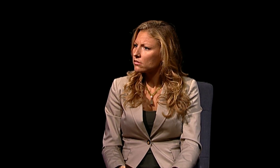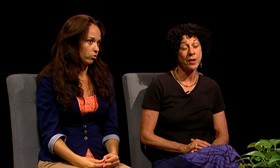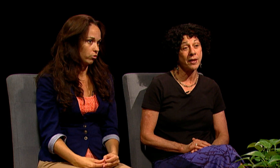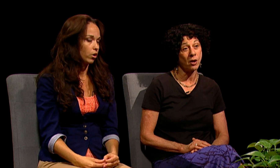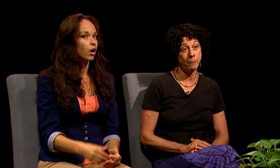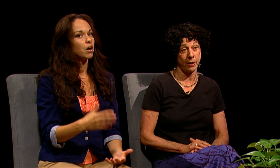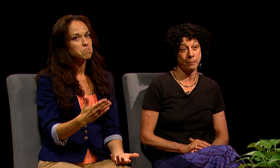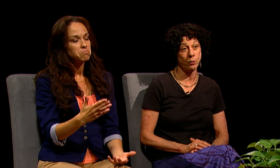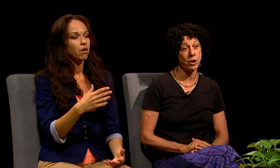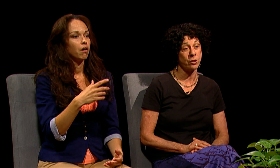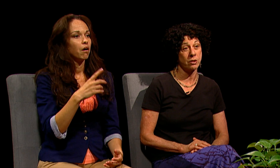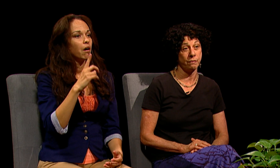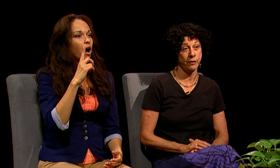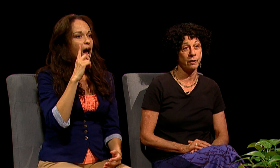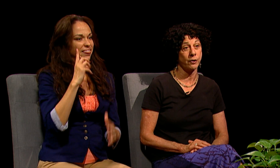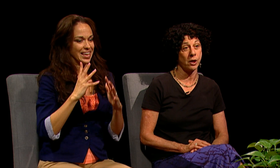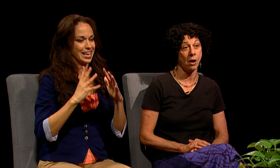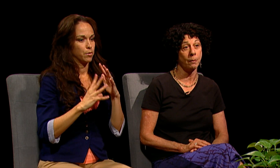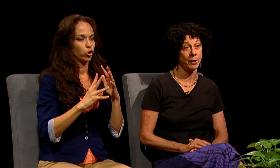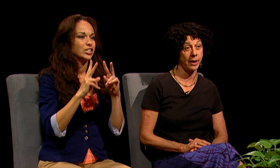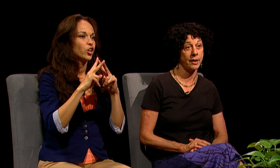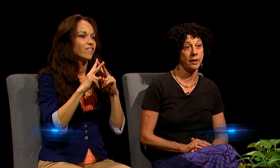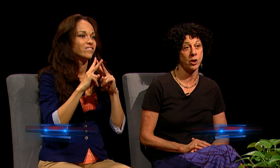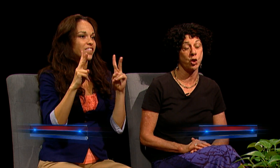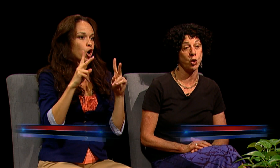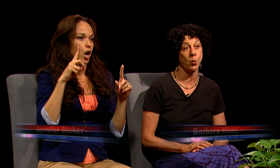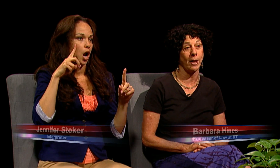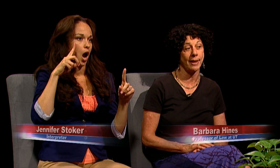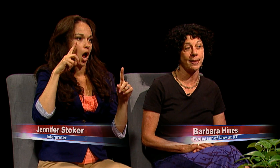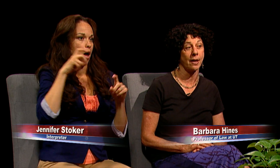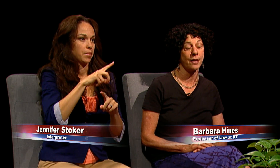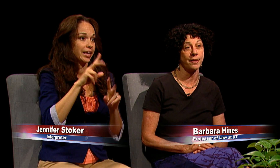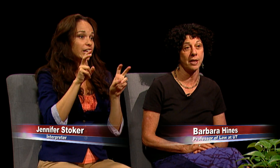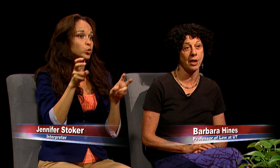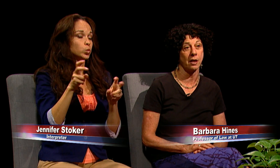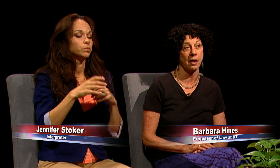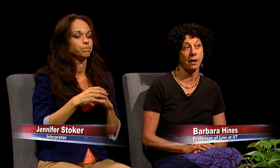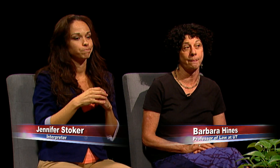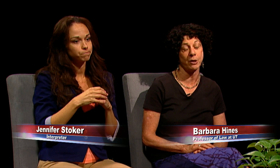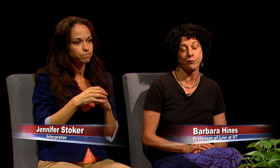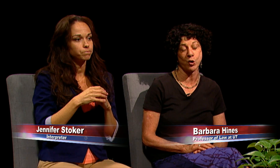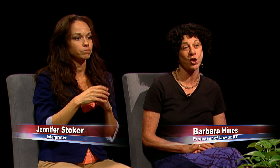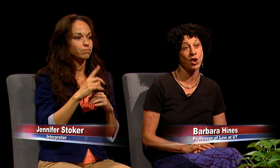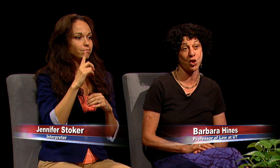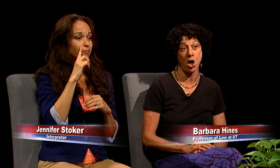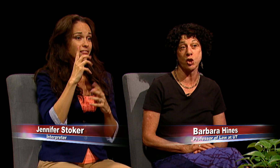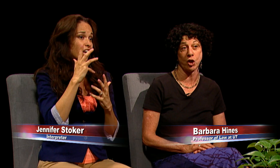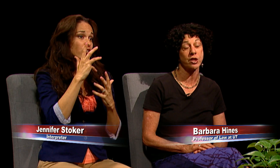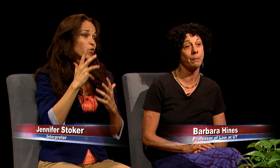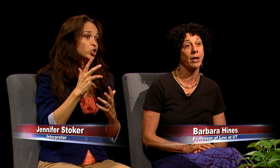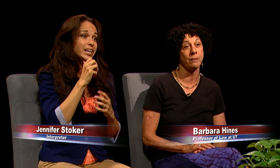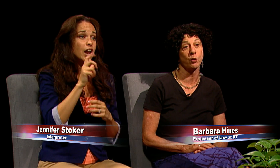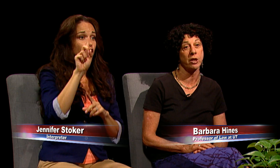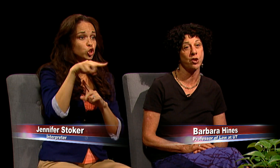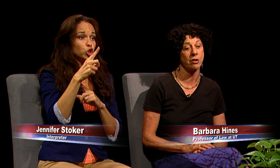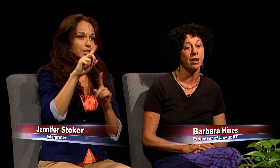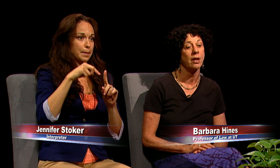WELL, I THINK IMMIGRATION IS A VERY, VERY COMPLICATED ISSUE. AND I THINK, UNFORTUNATELY, IT'S NOT JUST ABOUT IMMIGRATION.